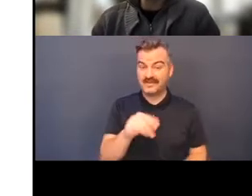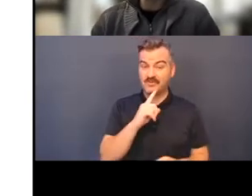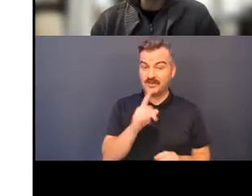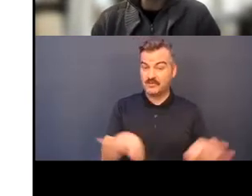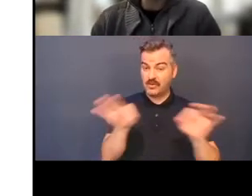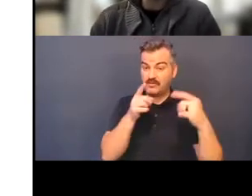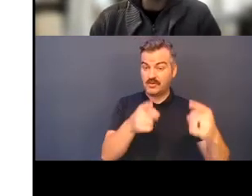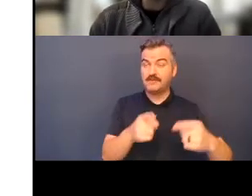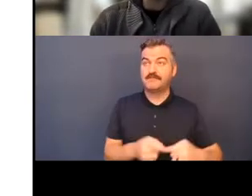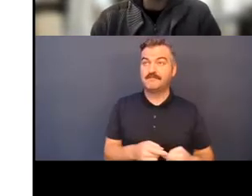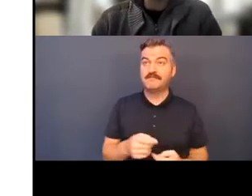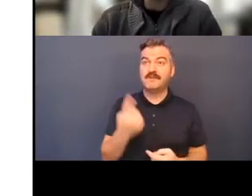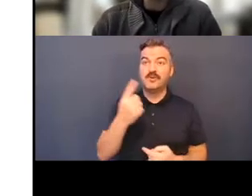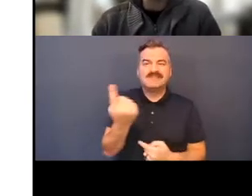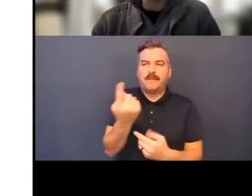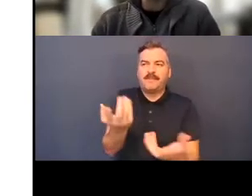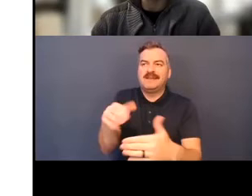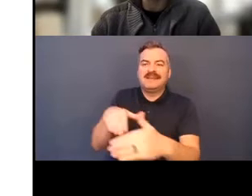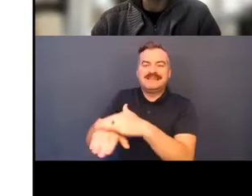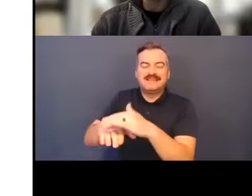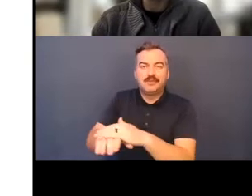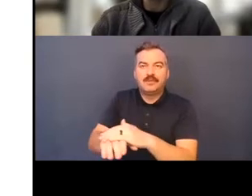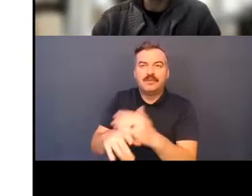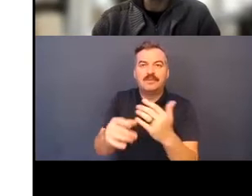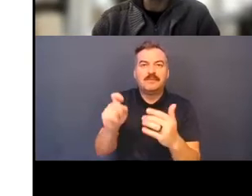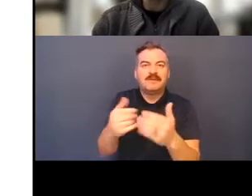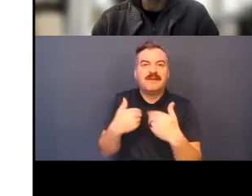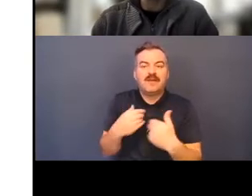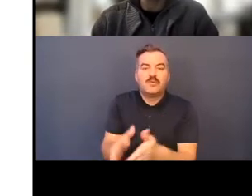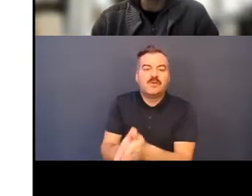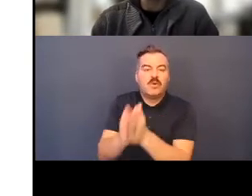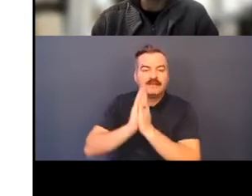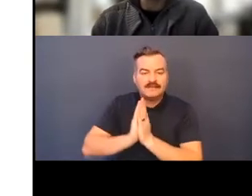to be made accessible typically a request for accommodations must be issued which restructure